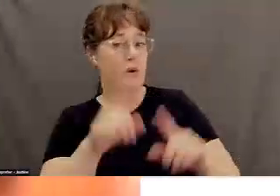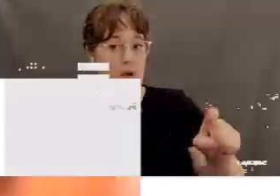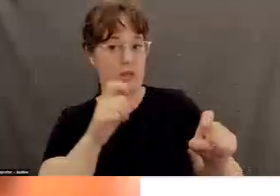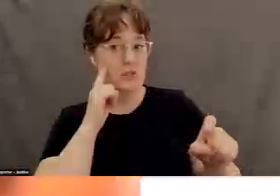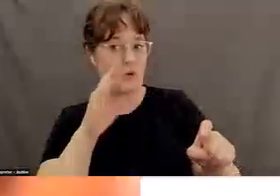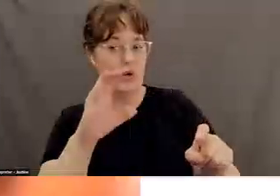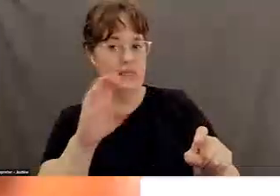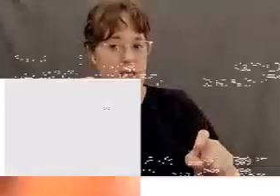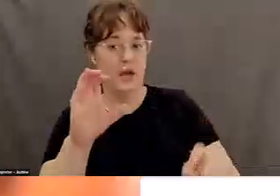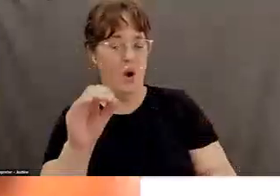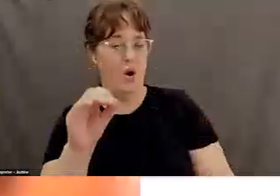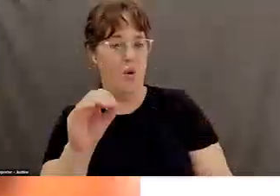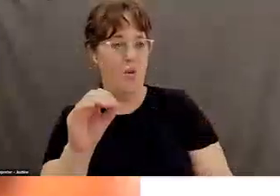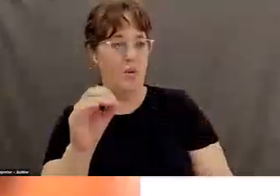Boardroom: Seeing none.